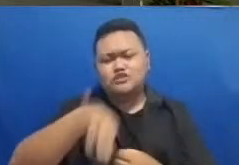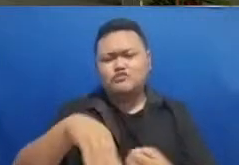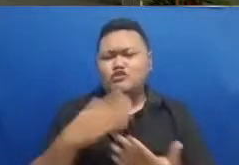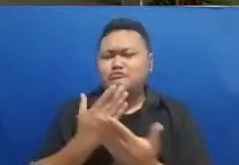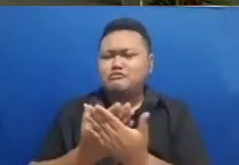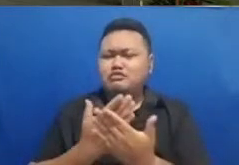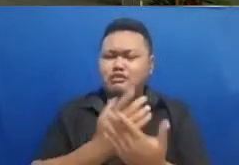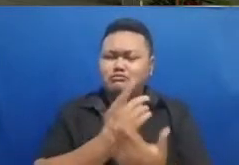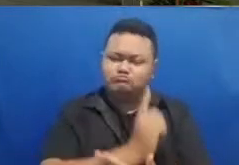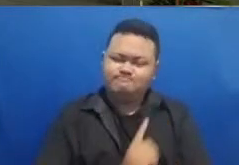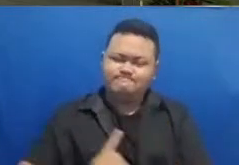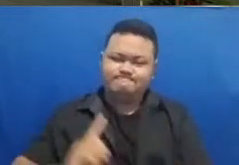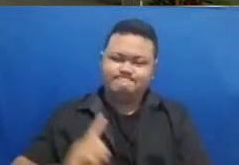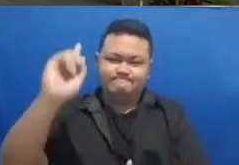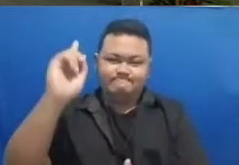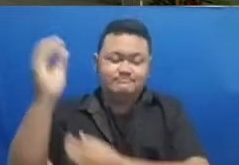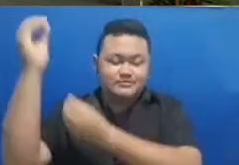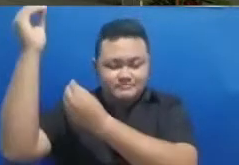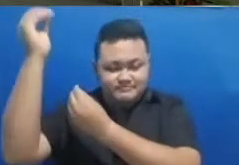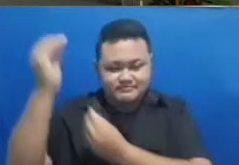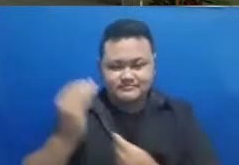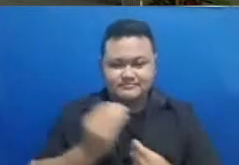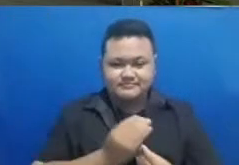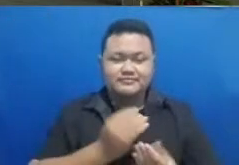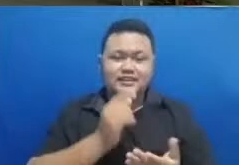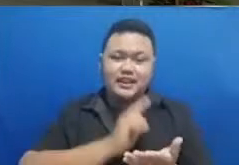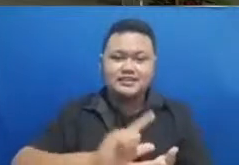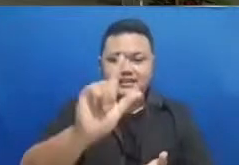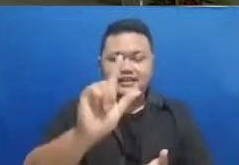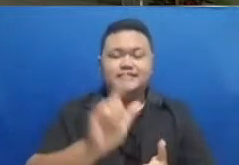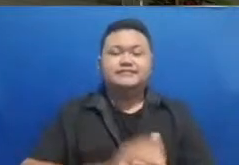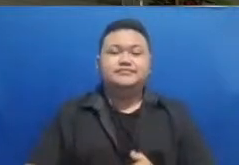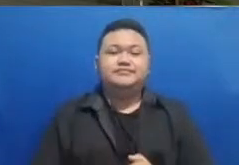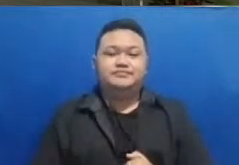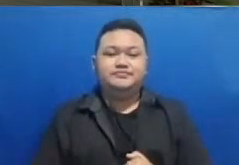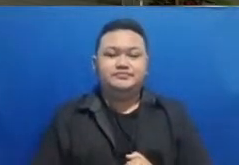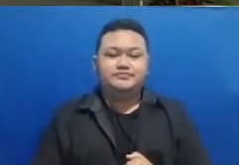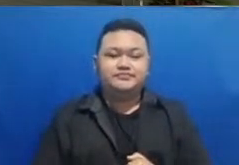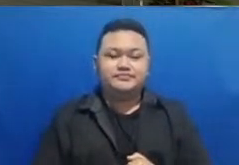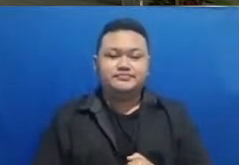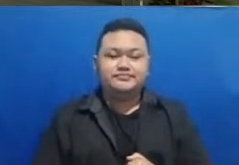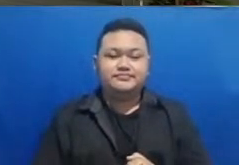smoothness by God Almighty right audience and gentlemen Let us now